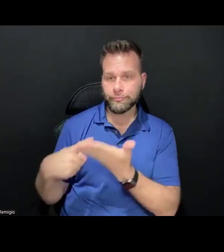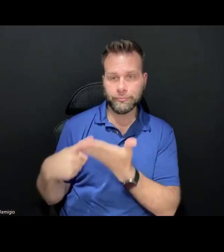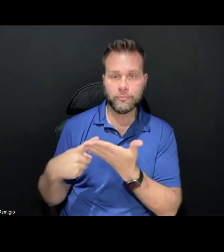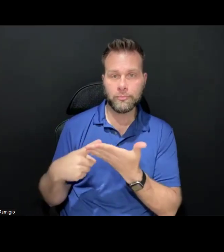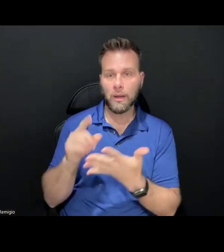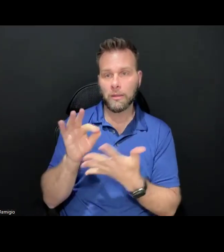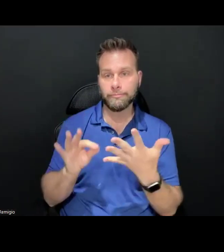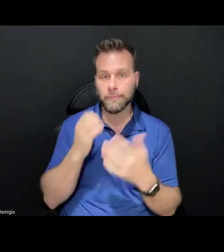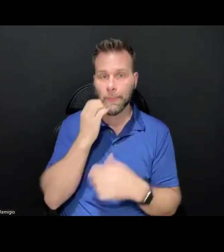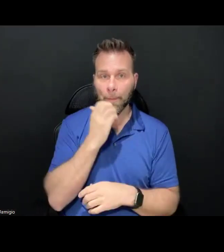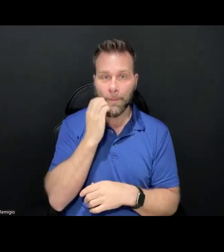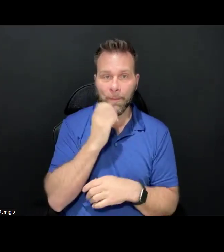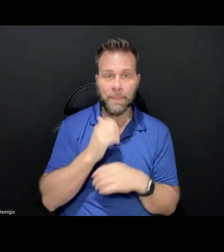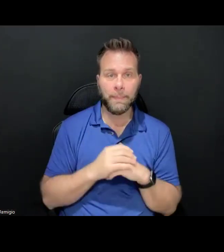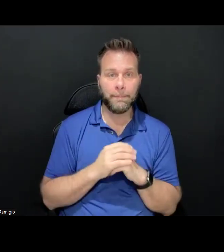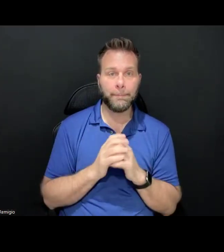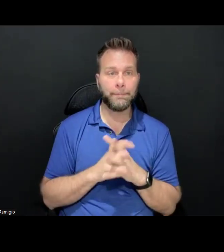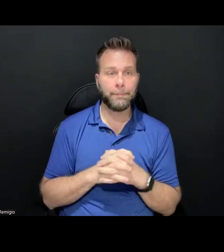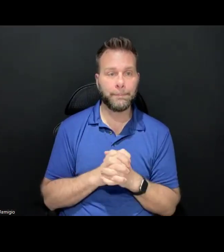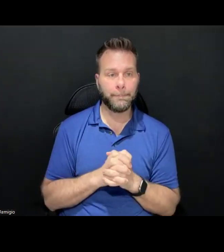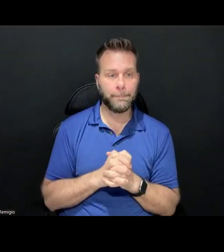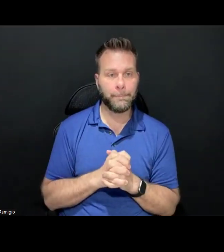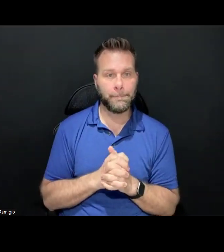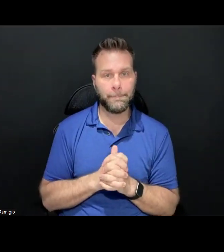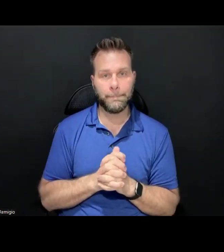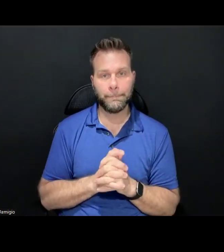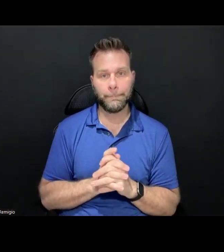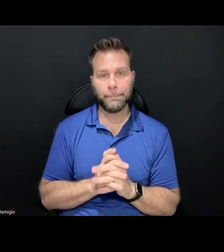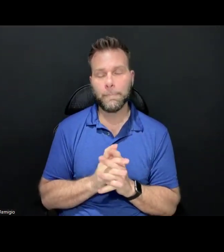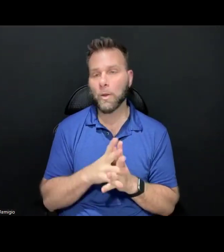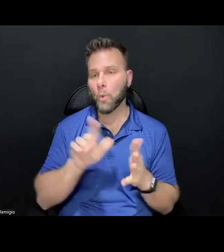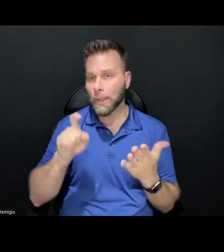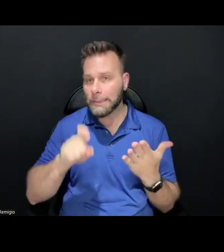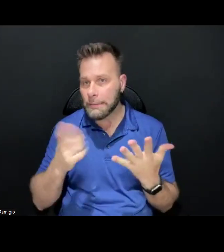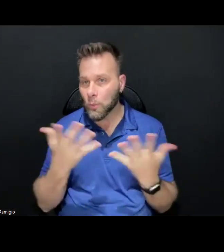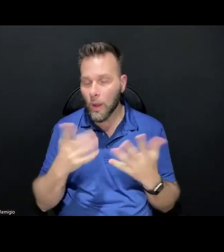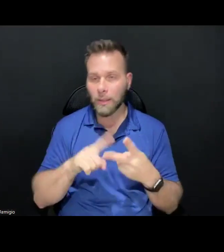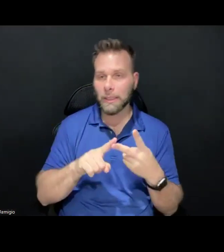you know, talk about maybe what needs you're trying to meet or what kind of requests you're